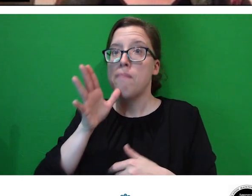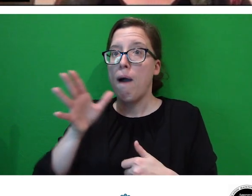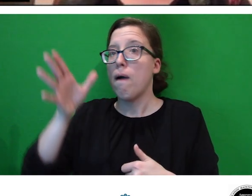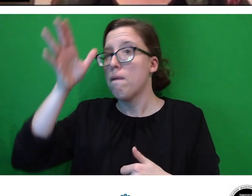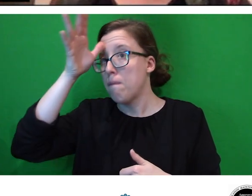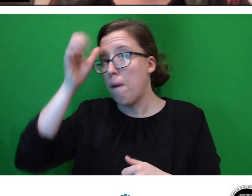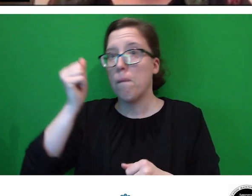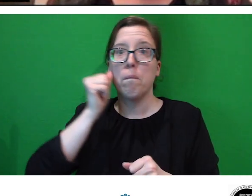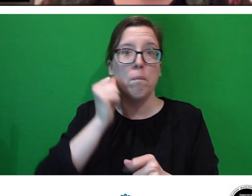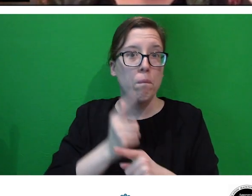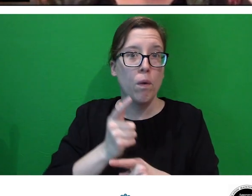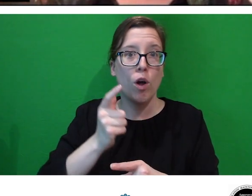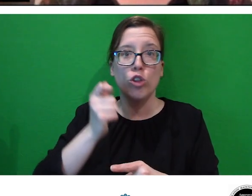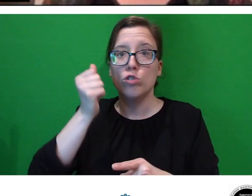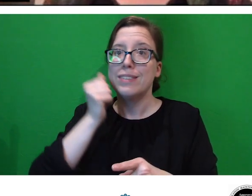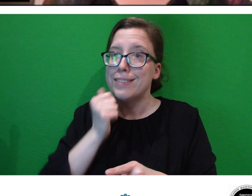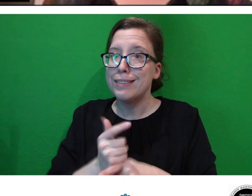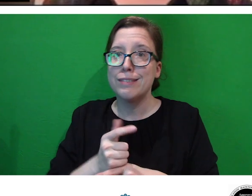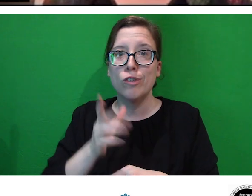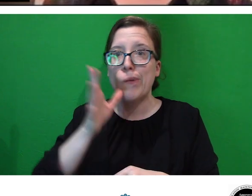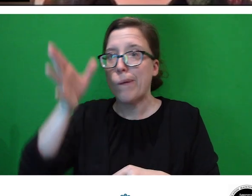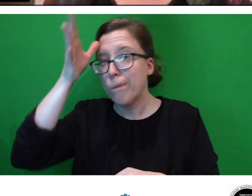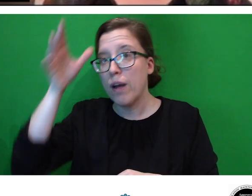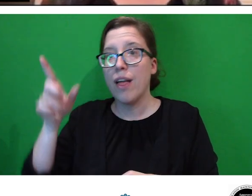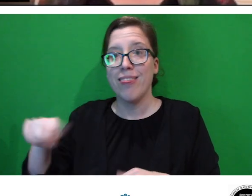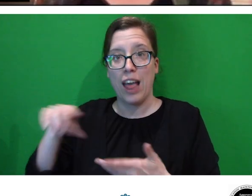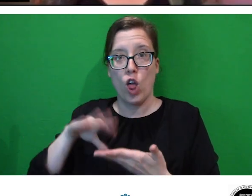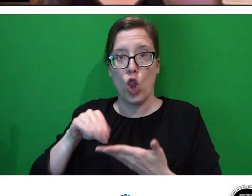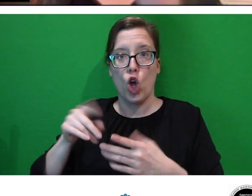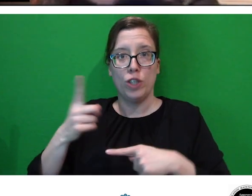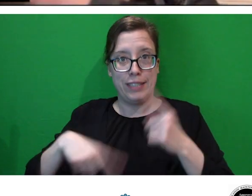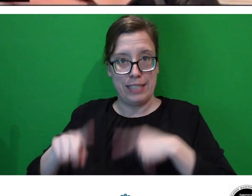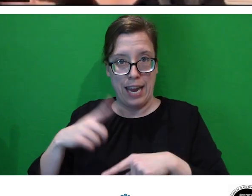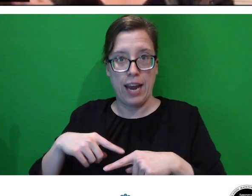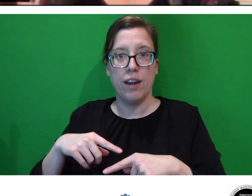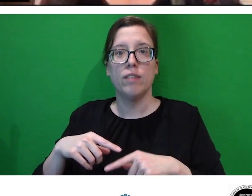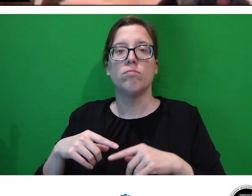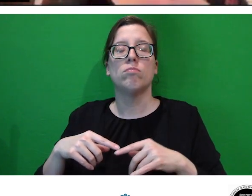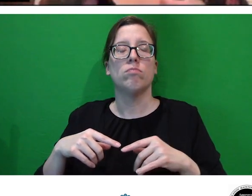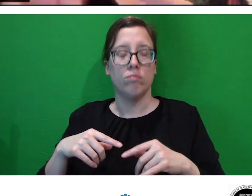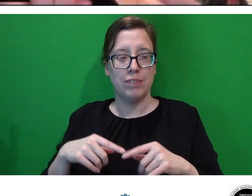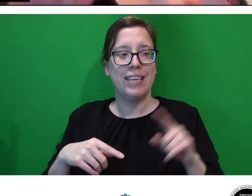He's 22. And all through the years in school, his mom,